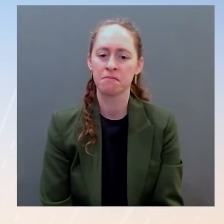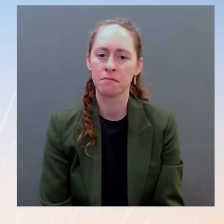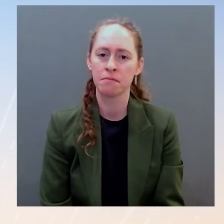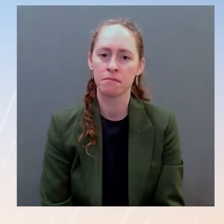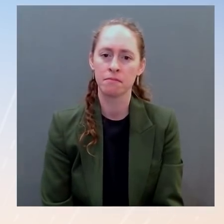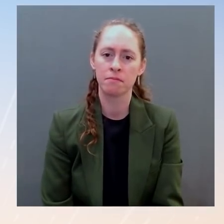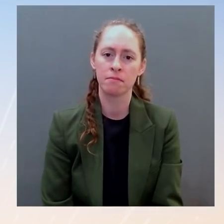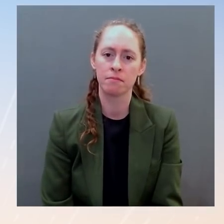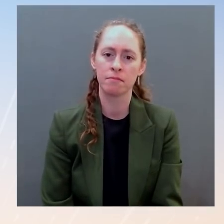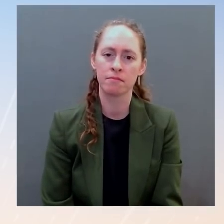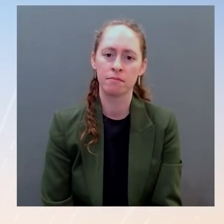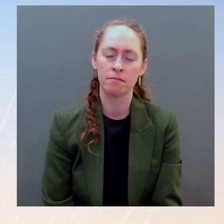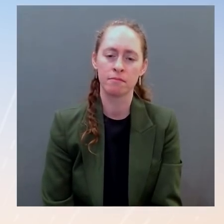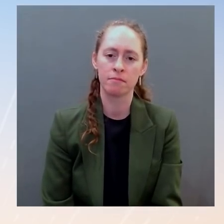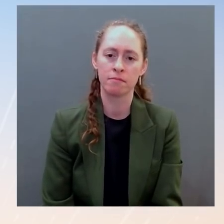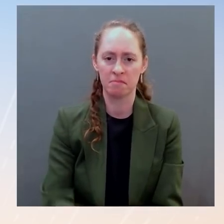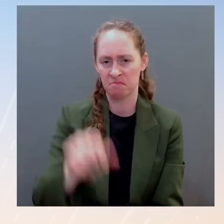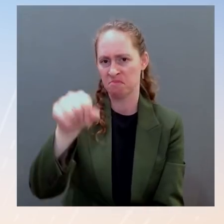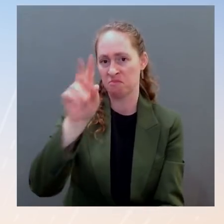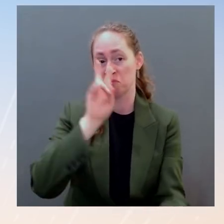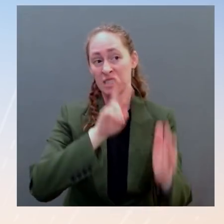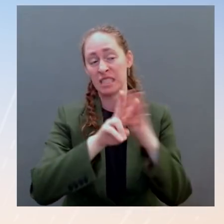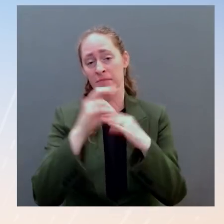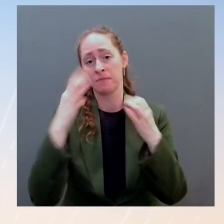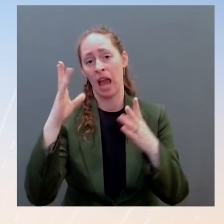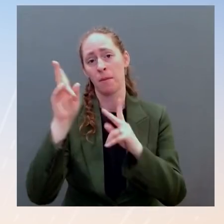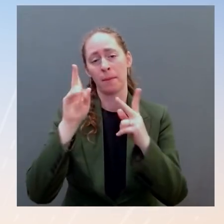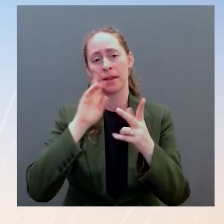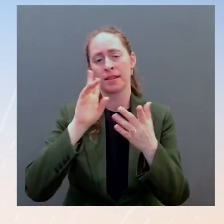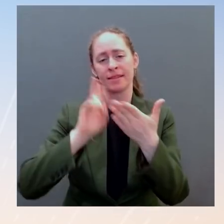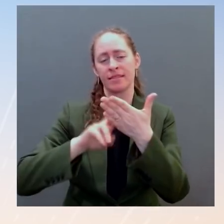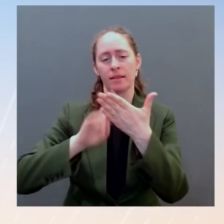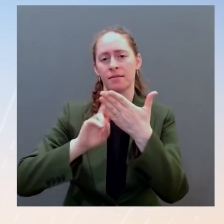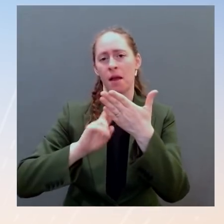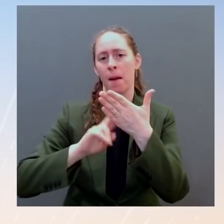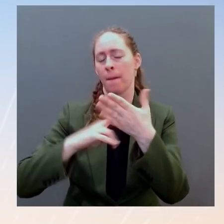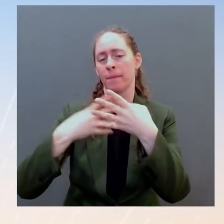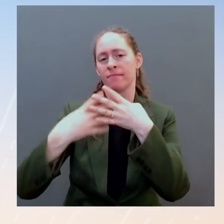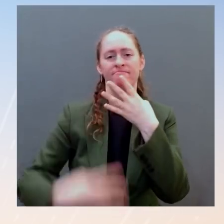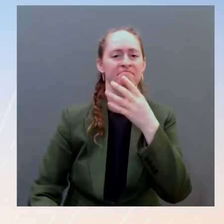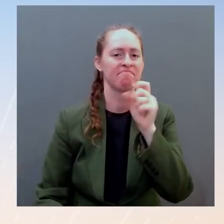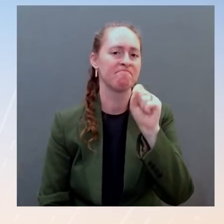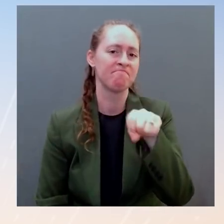I know when you were working on Operation Afghans [sic] Welcome -- >> Ms. Psaki: Yeah. The Press: -- there was someone in charge of it from this end.